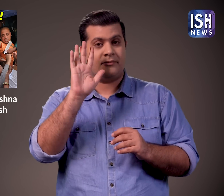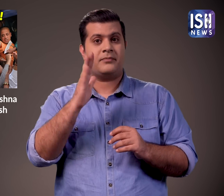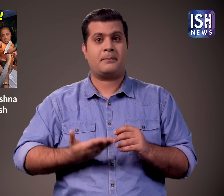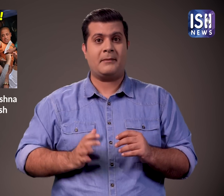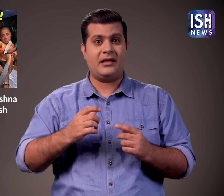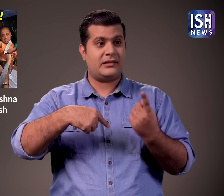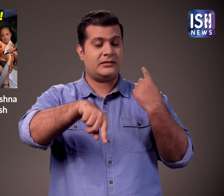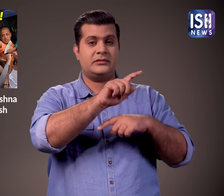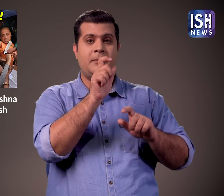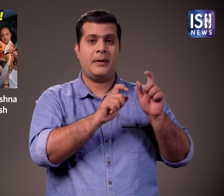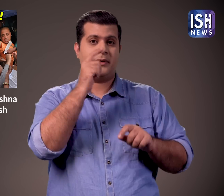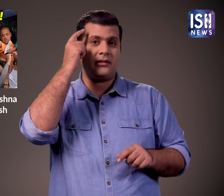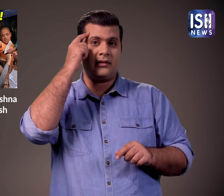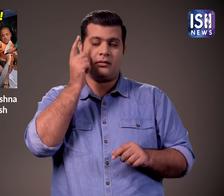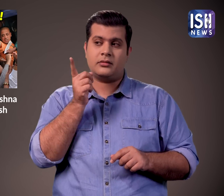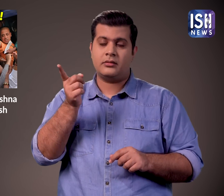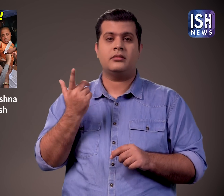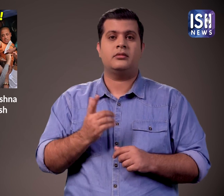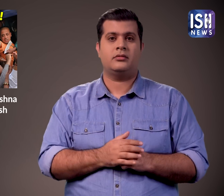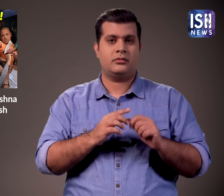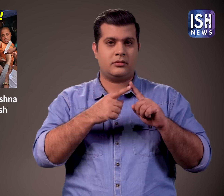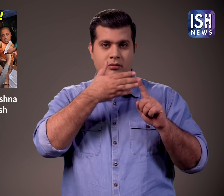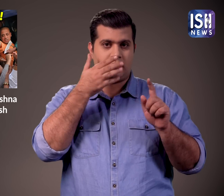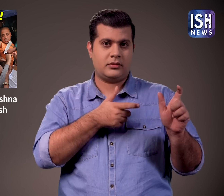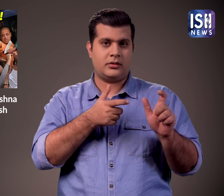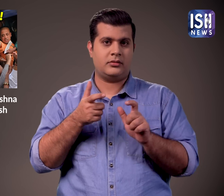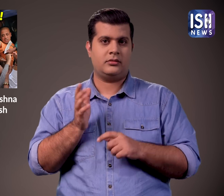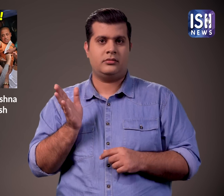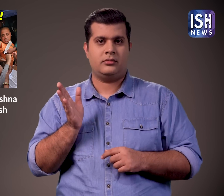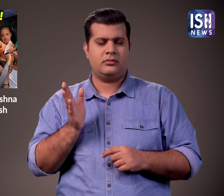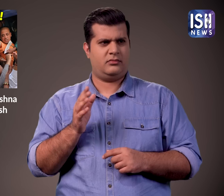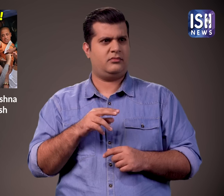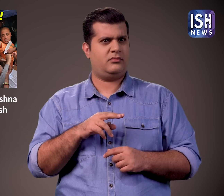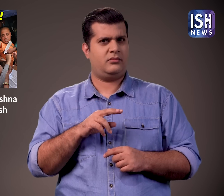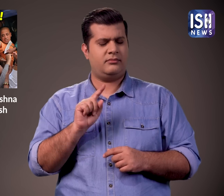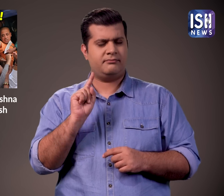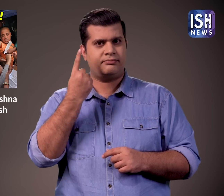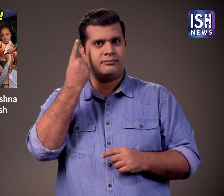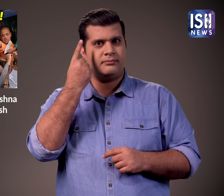But people in Bangladesh consider it as a terrorist organization. Strange!